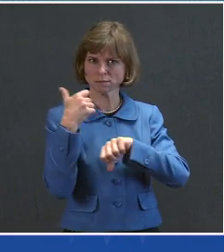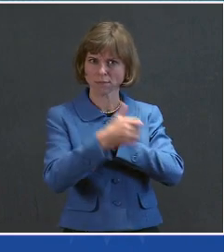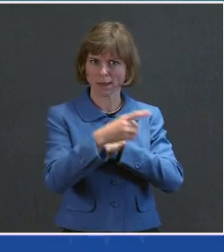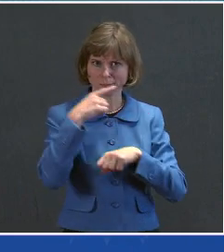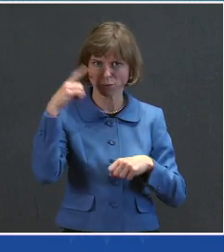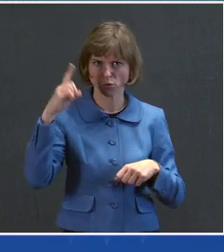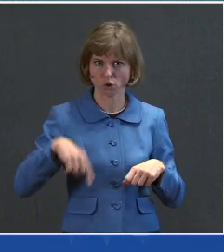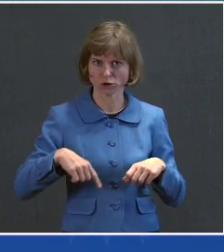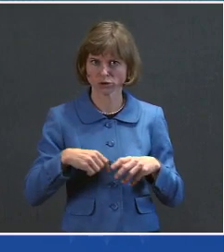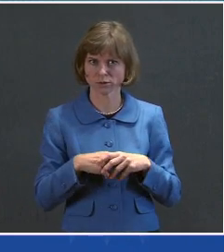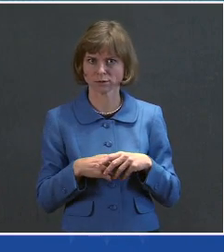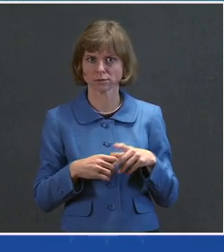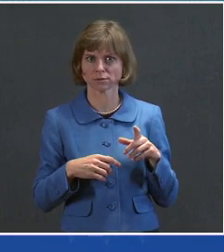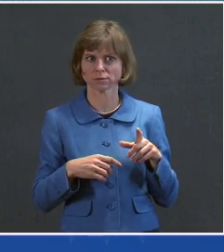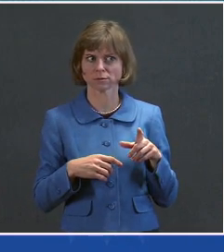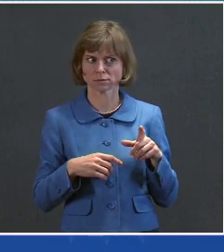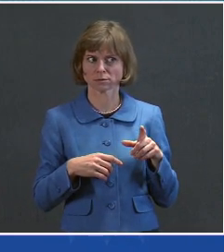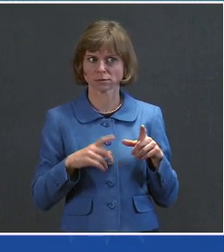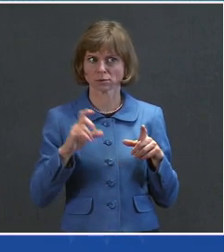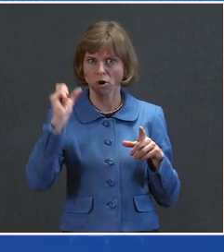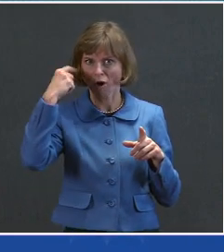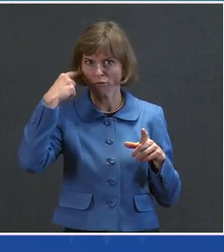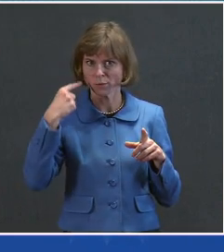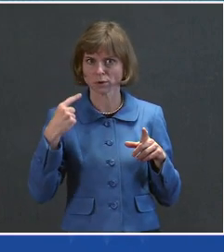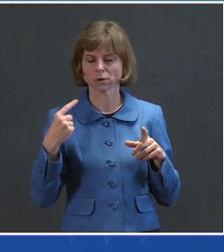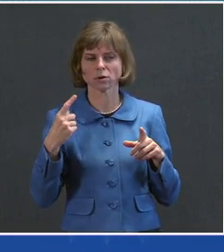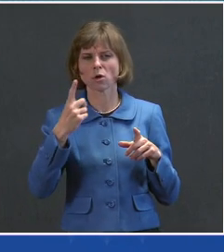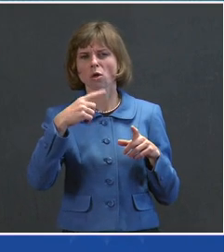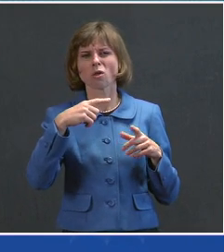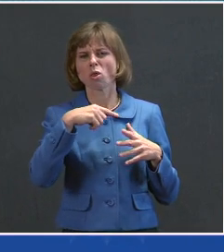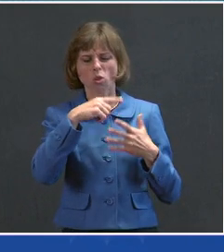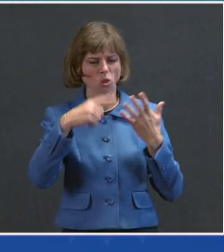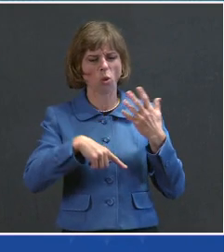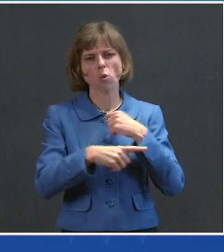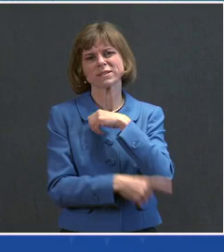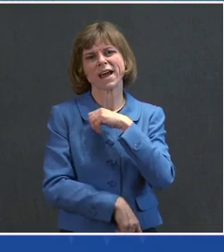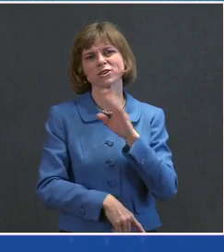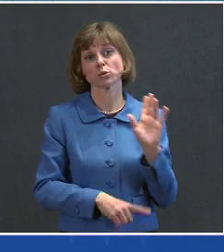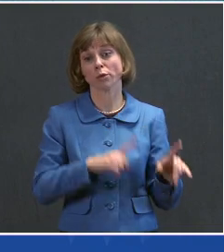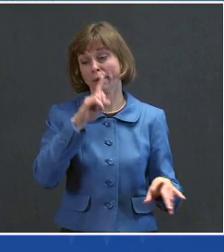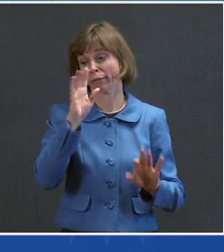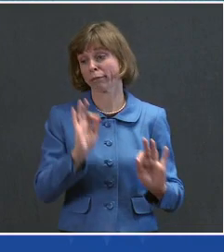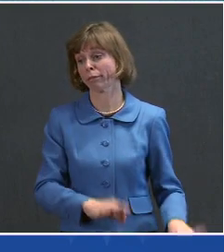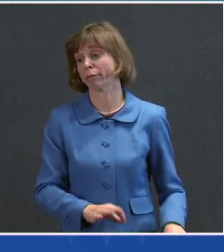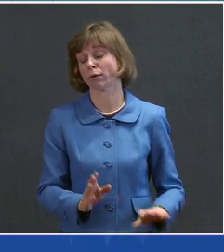And, you know, those sanctions essentially were ignored. Right? I mean, we now have the Navalny poisoning